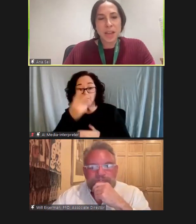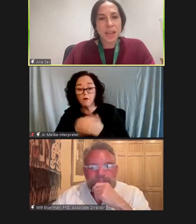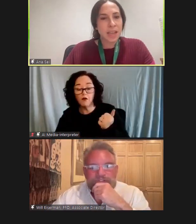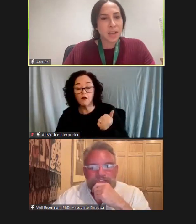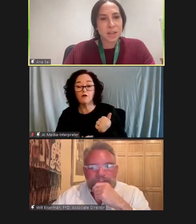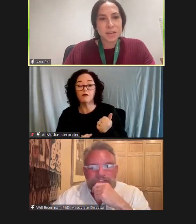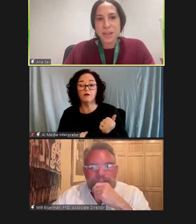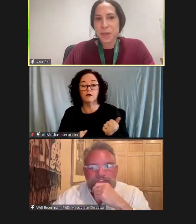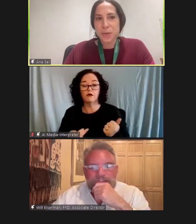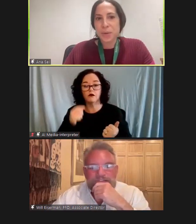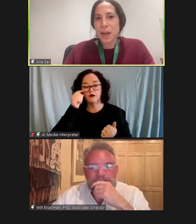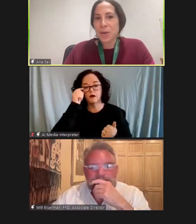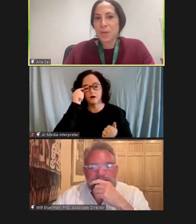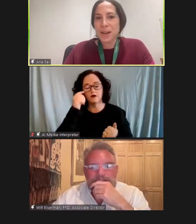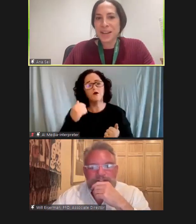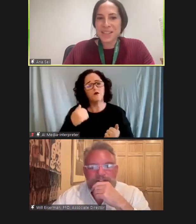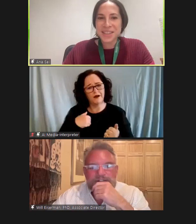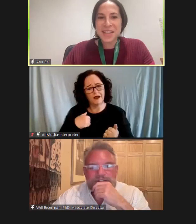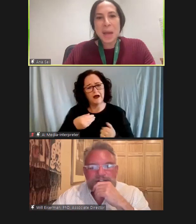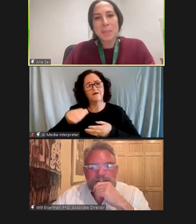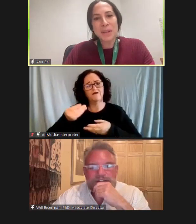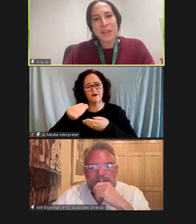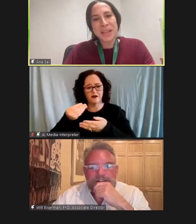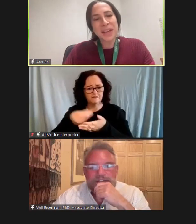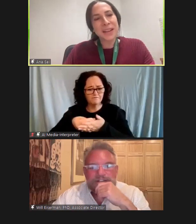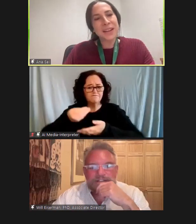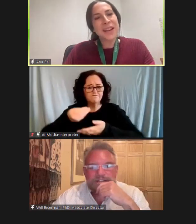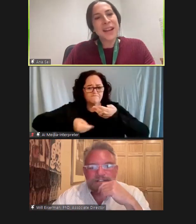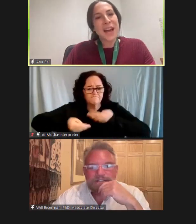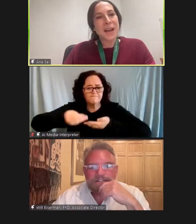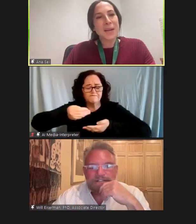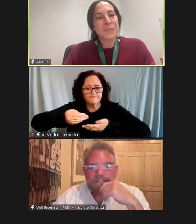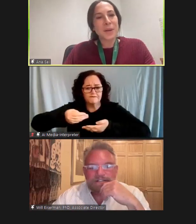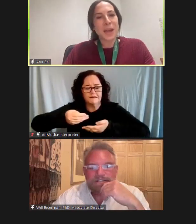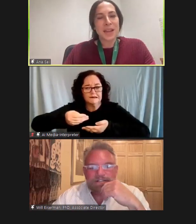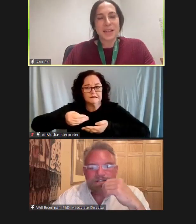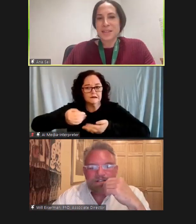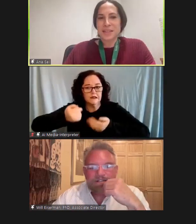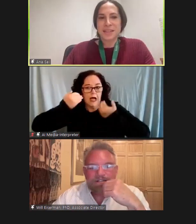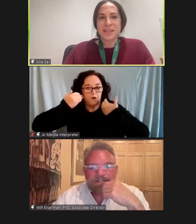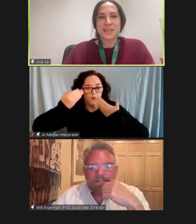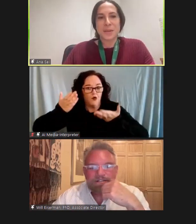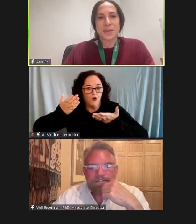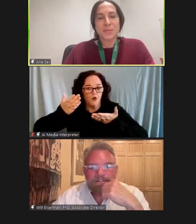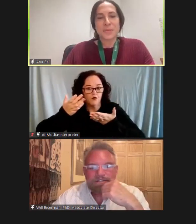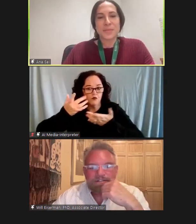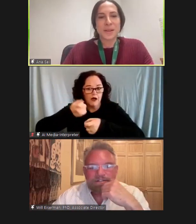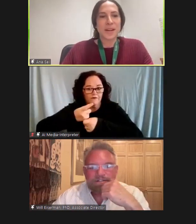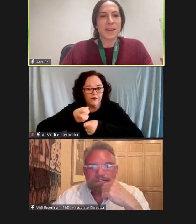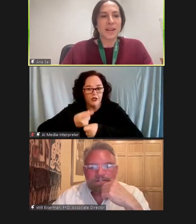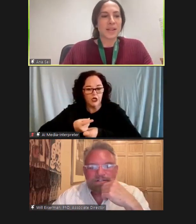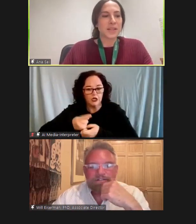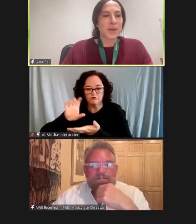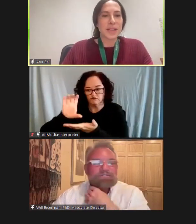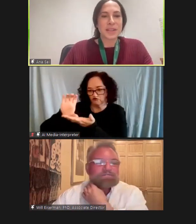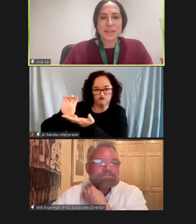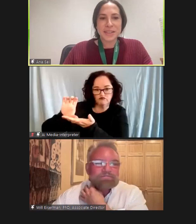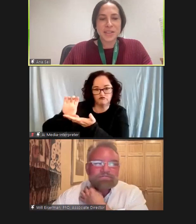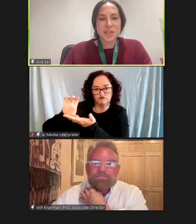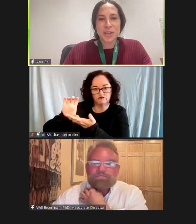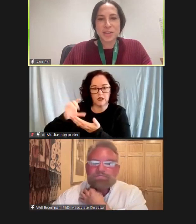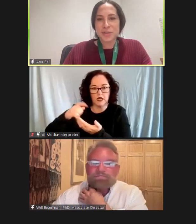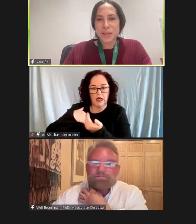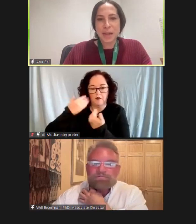cannot tell you how much per year um and